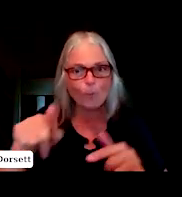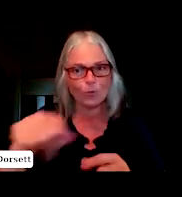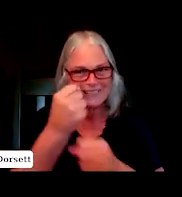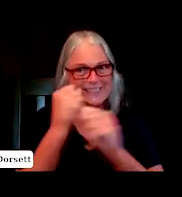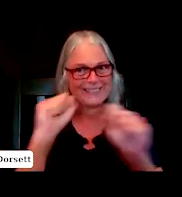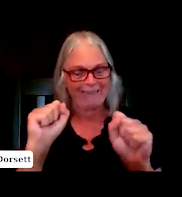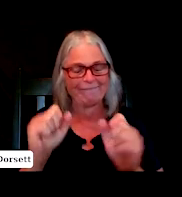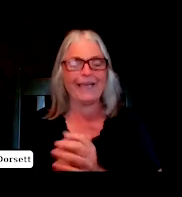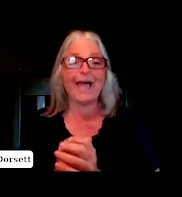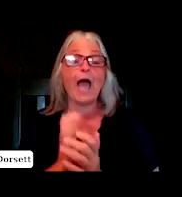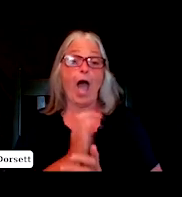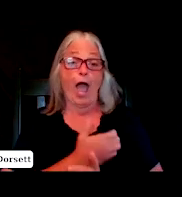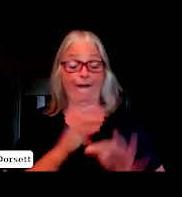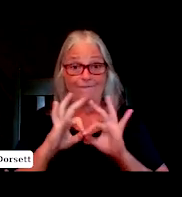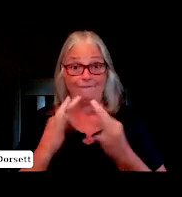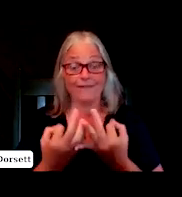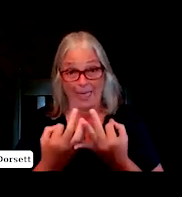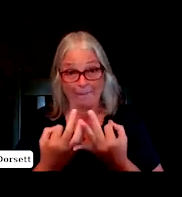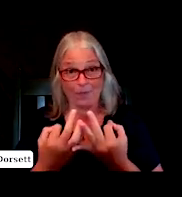Our family. We are.